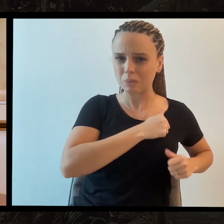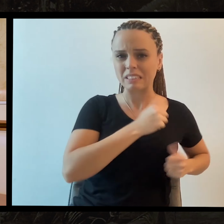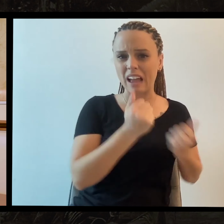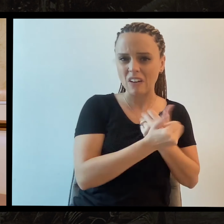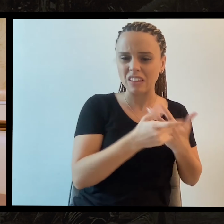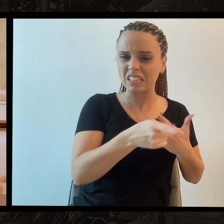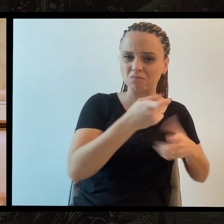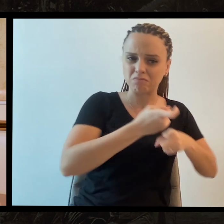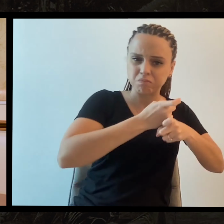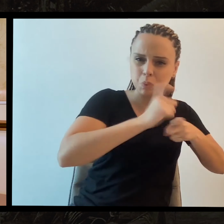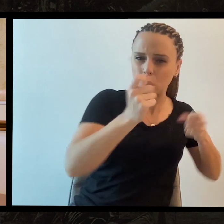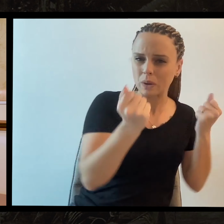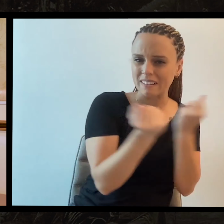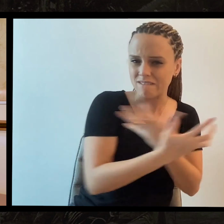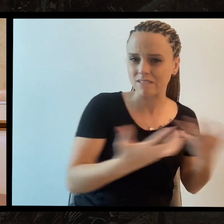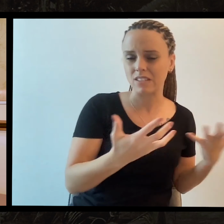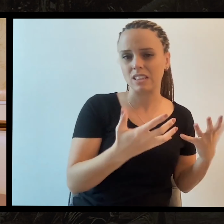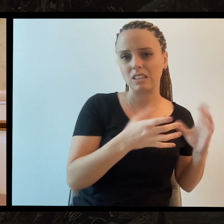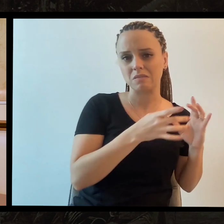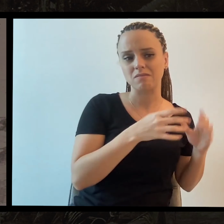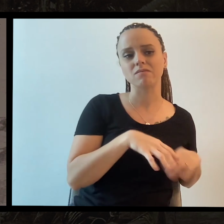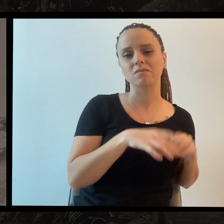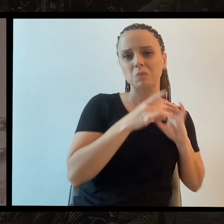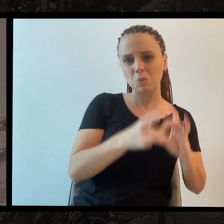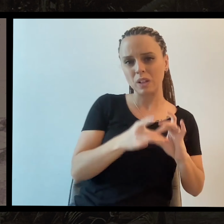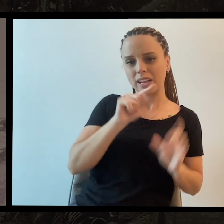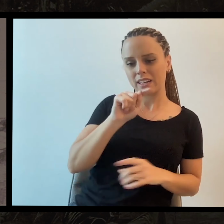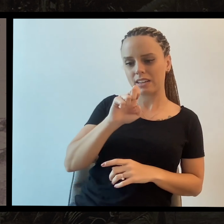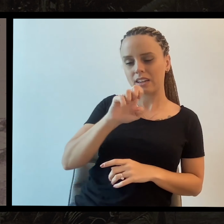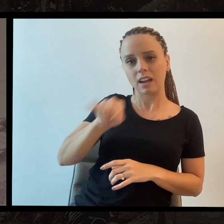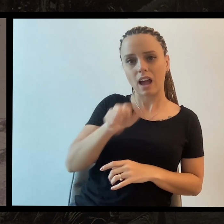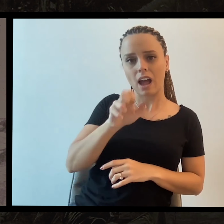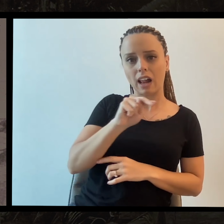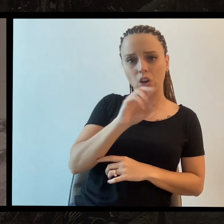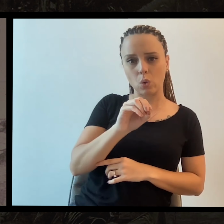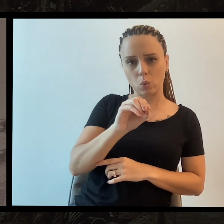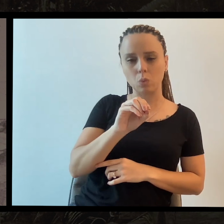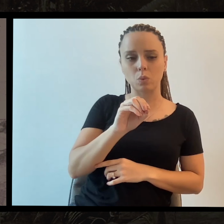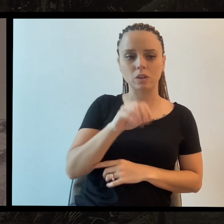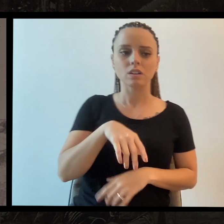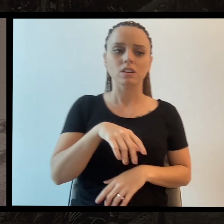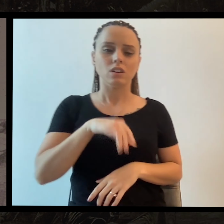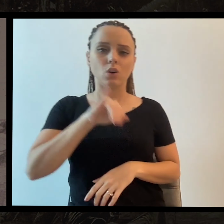of all the Tejanos who lived in that territory. "I myself found my ranch despoiled–" which is to say ruined,